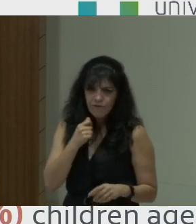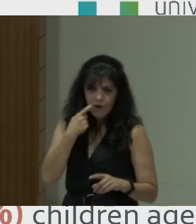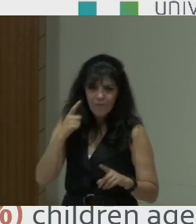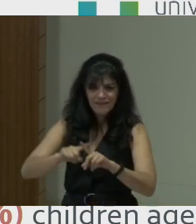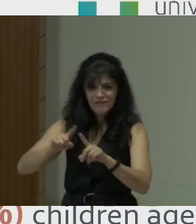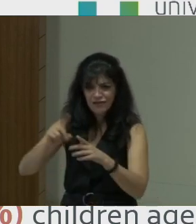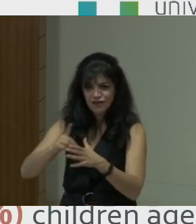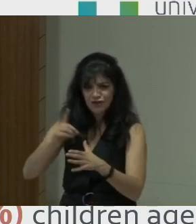that we have